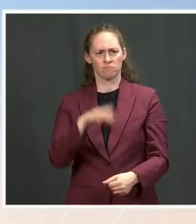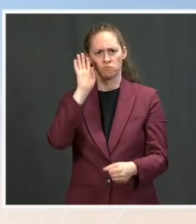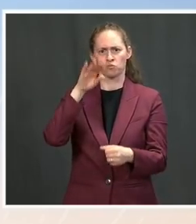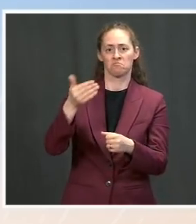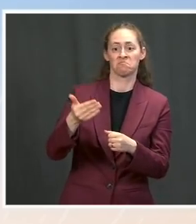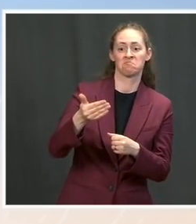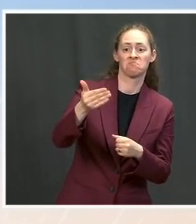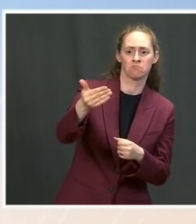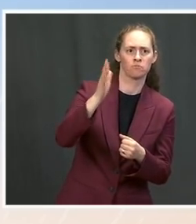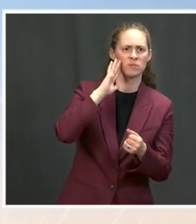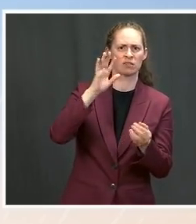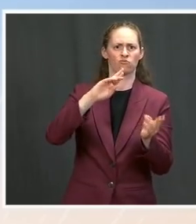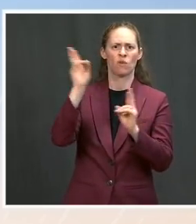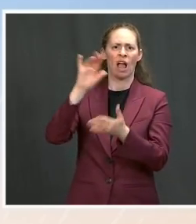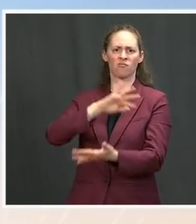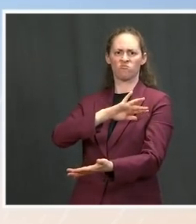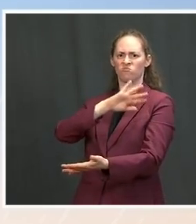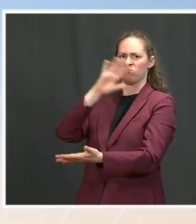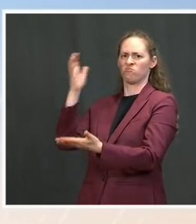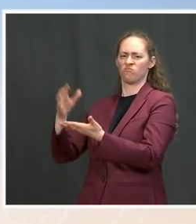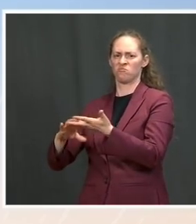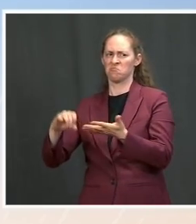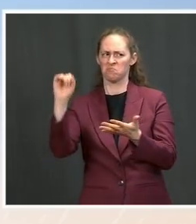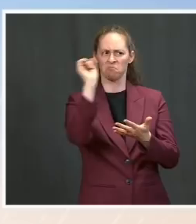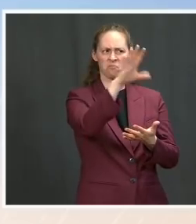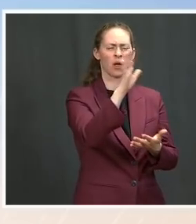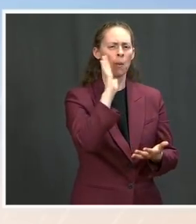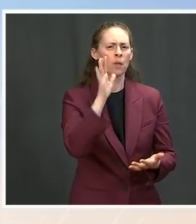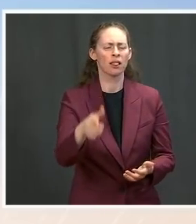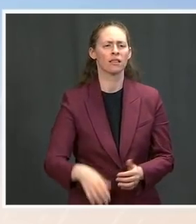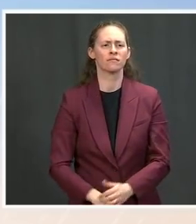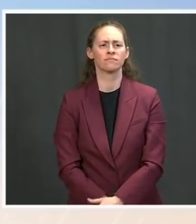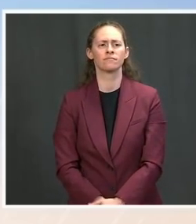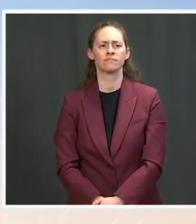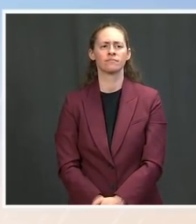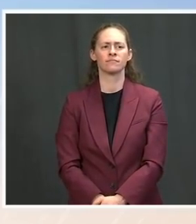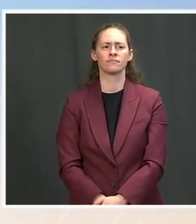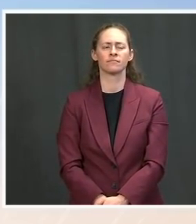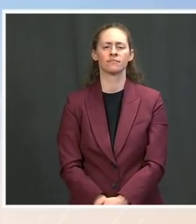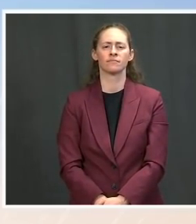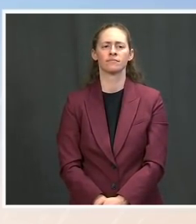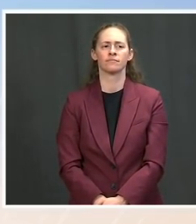The Press: Jen, you just went through a list of help that the administration is giving to India,